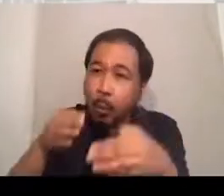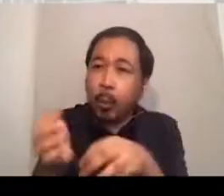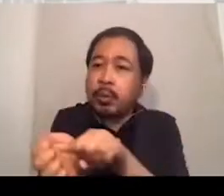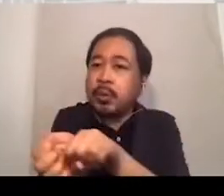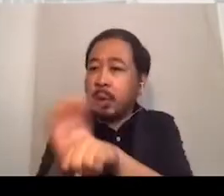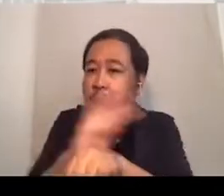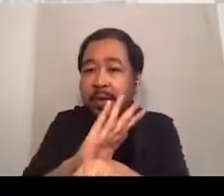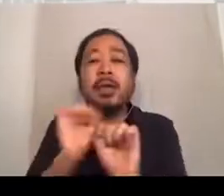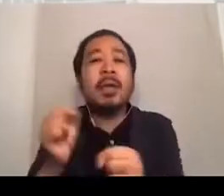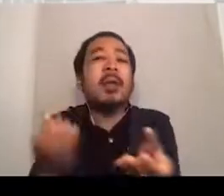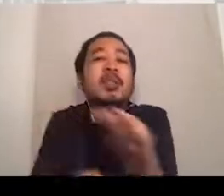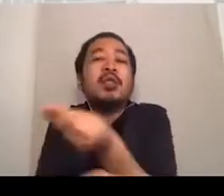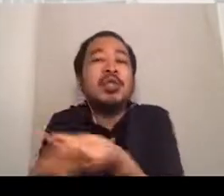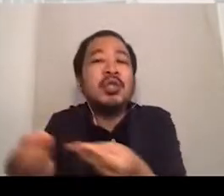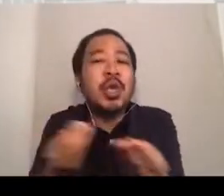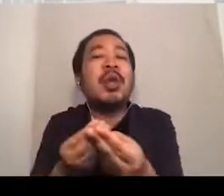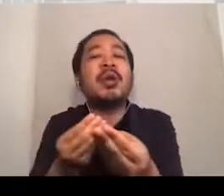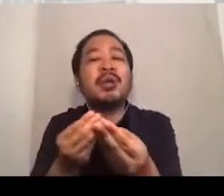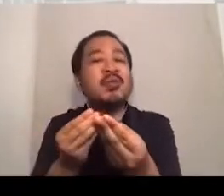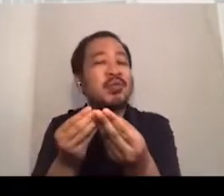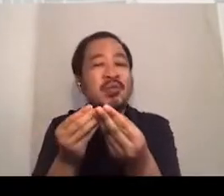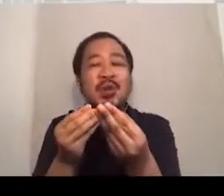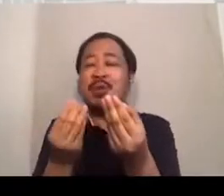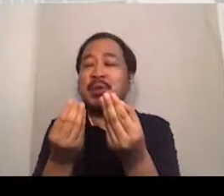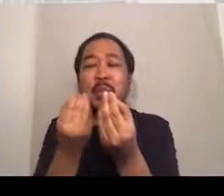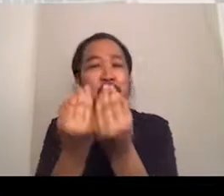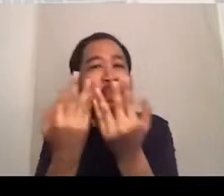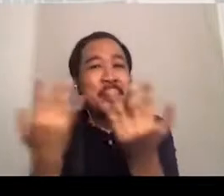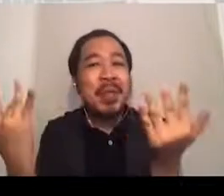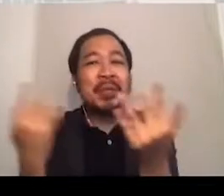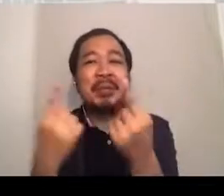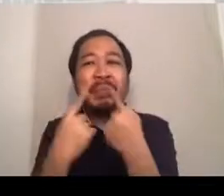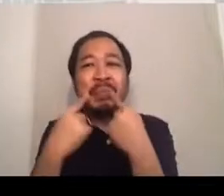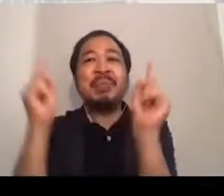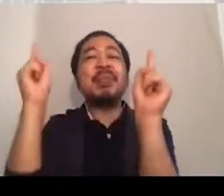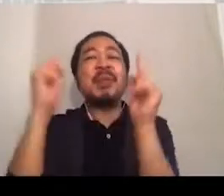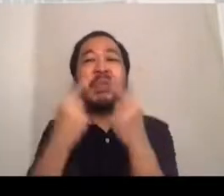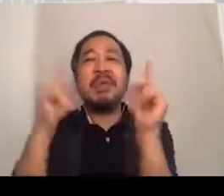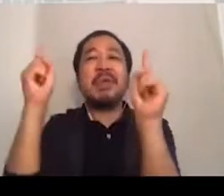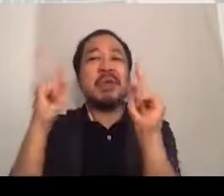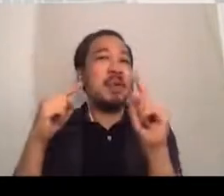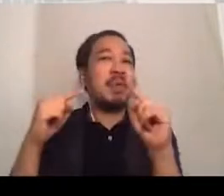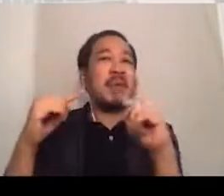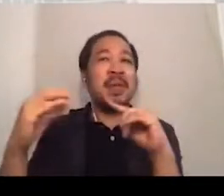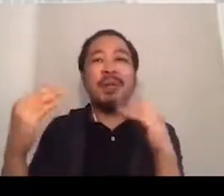We know that there have been technical difficulties, we thank you for staying with us